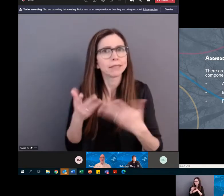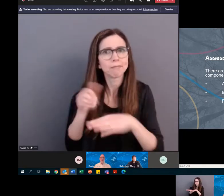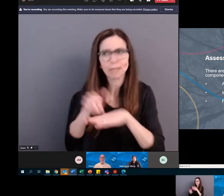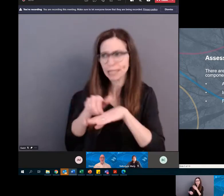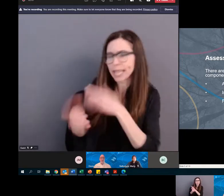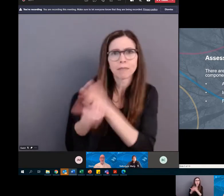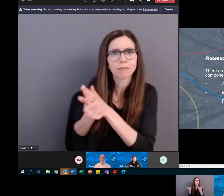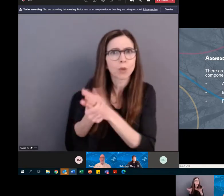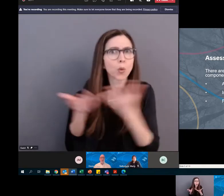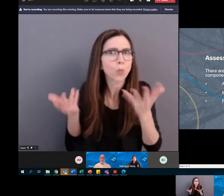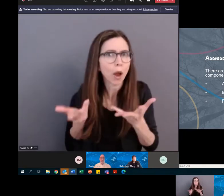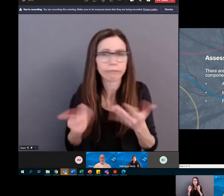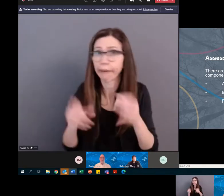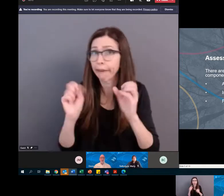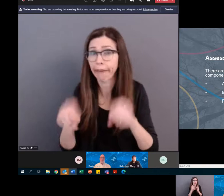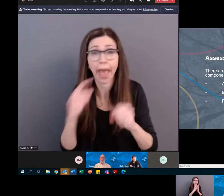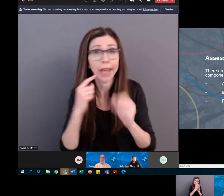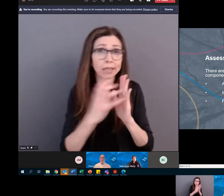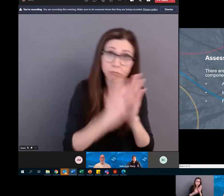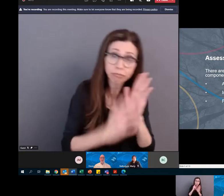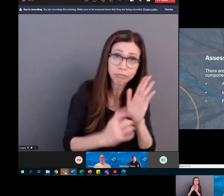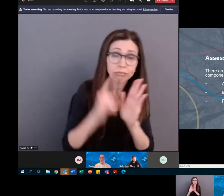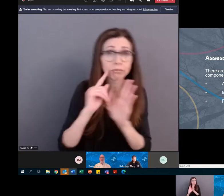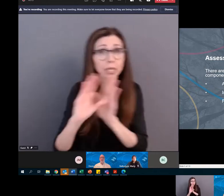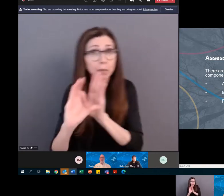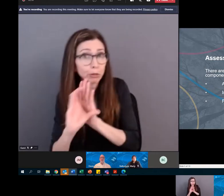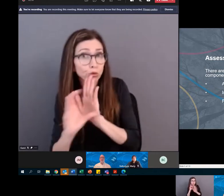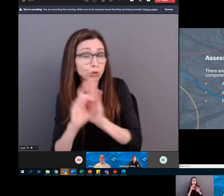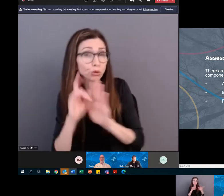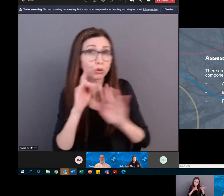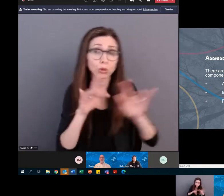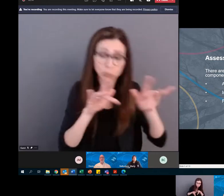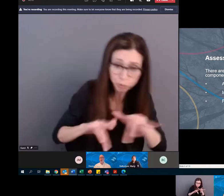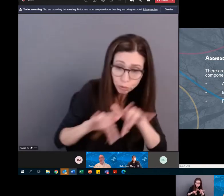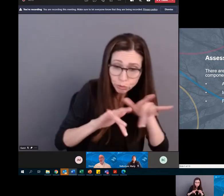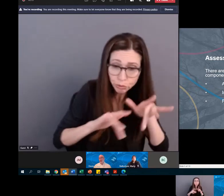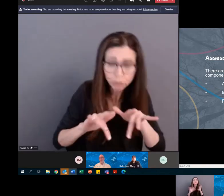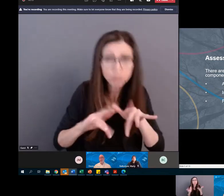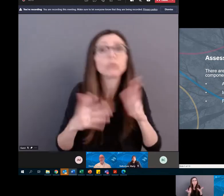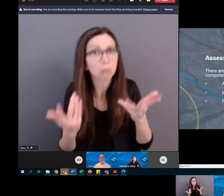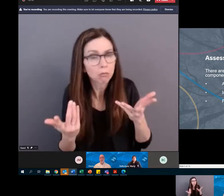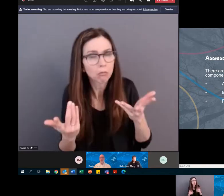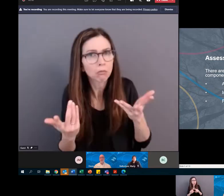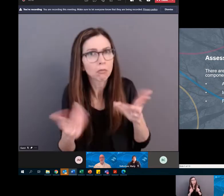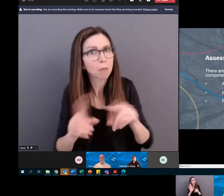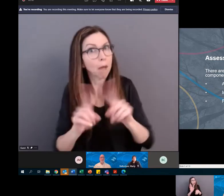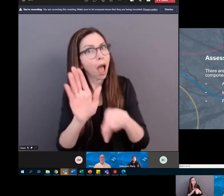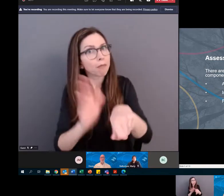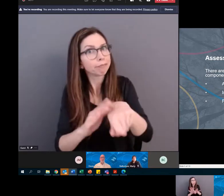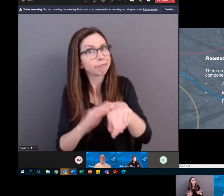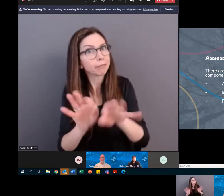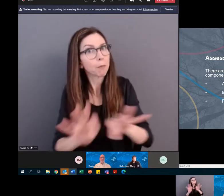The quality of the audiovisual or related supporting materials should highlight the quality of the work